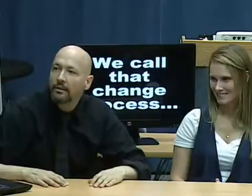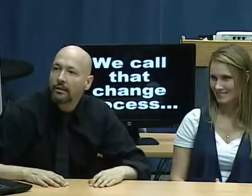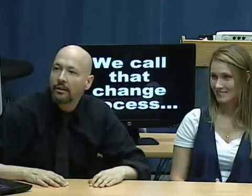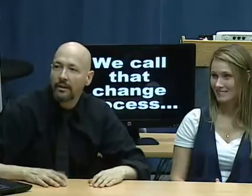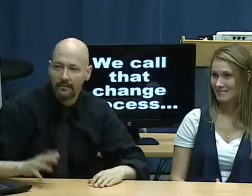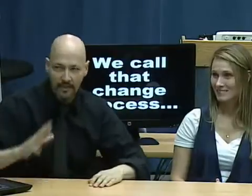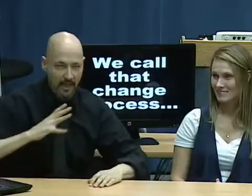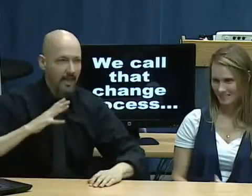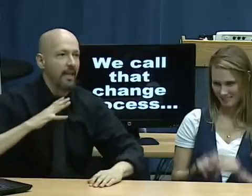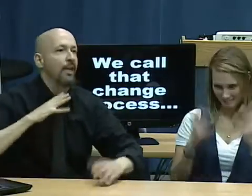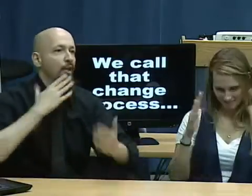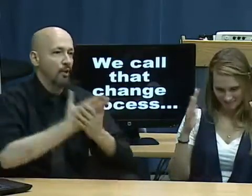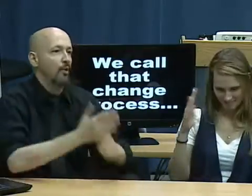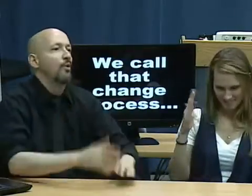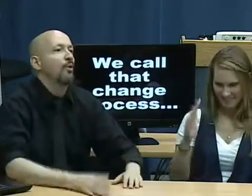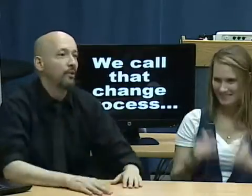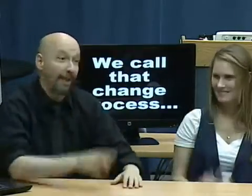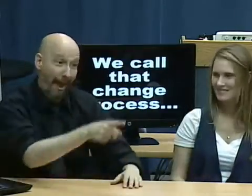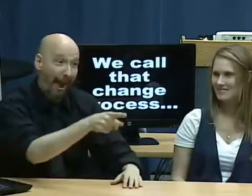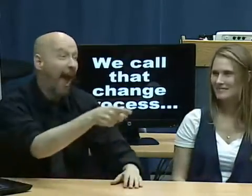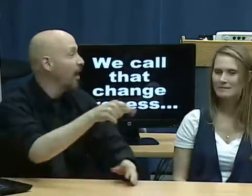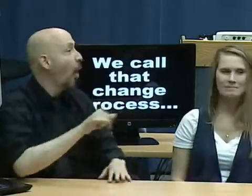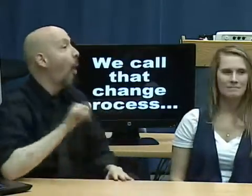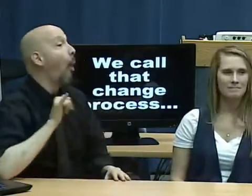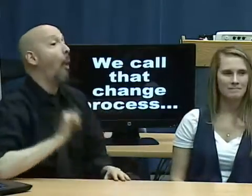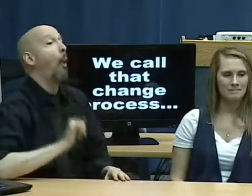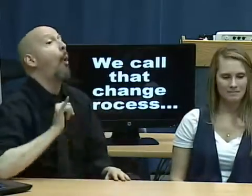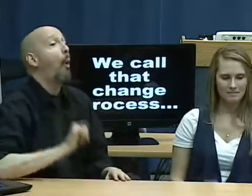Fine. Good. Yay! Ha, yup. "Oooohhhh!"